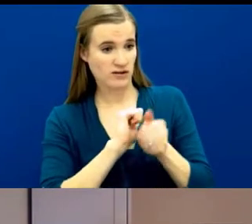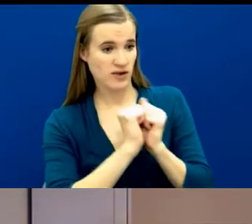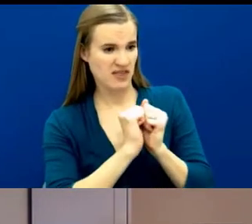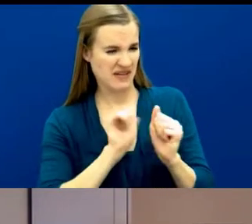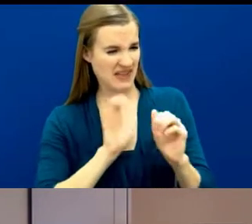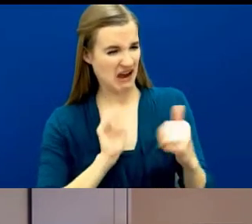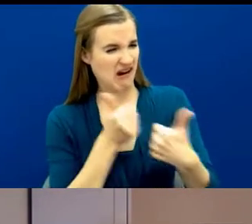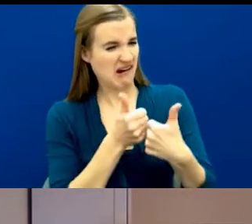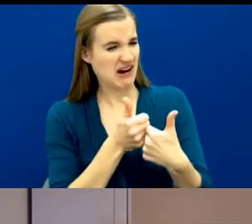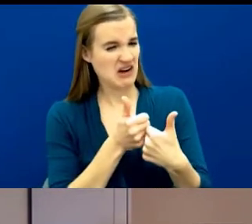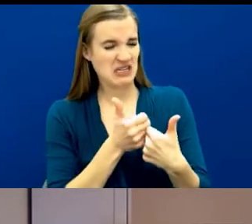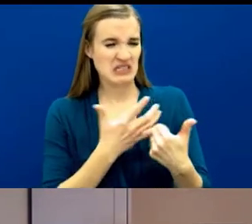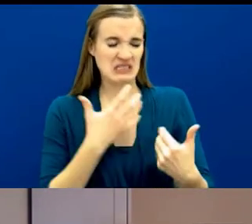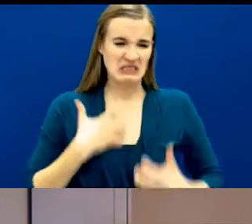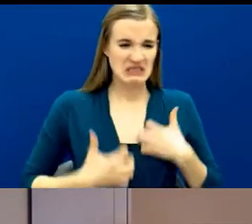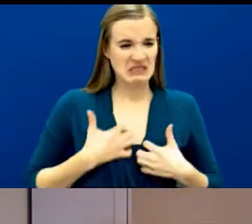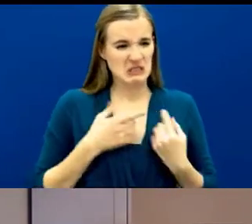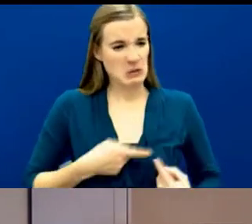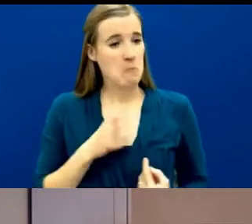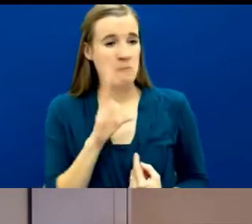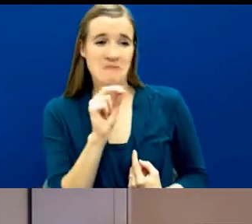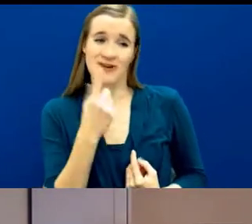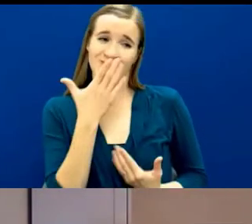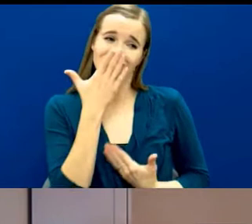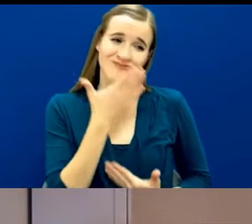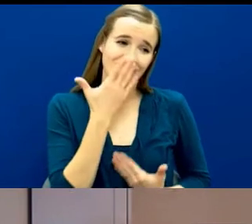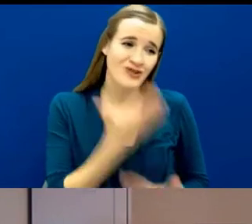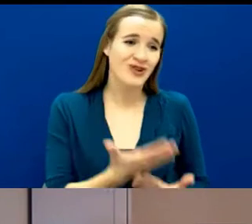Annette: One of the things that was great as a writer is that when, when I